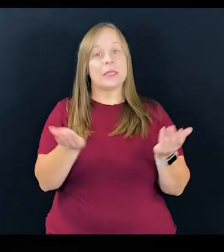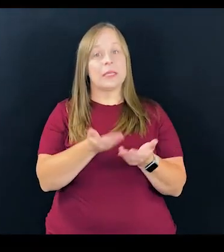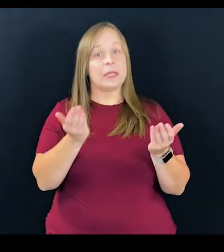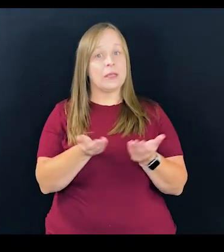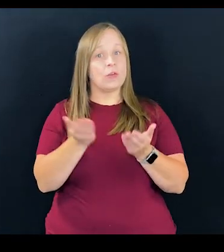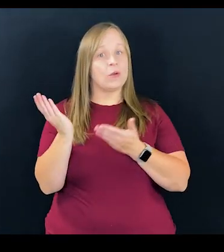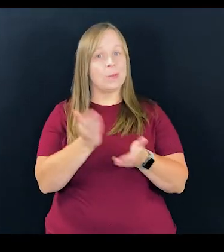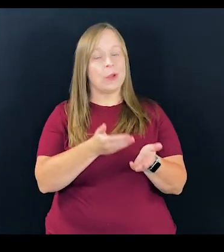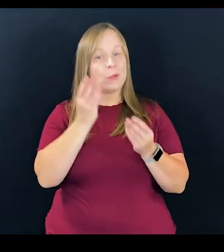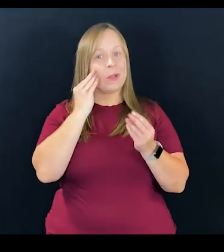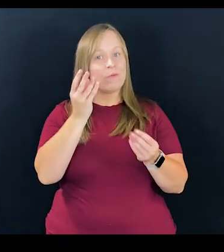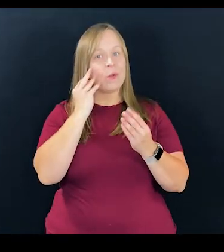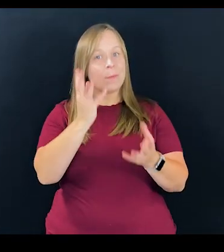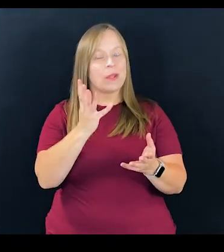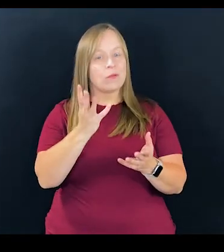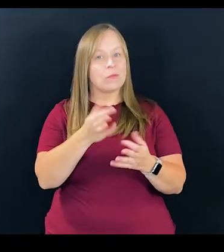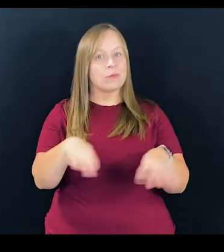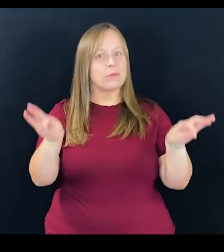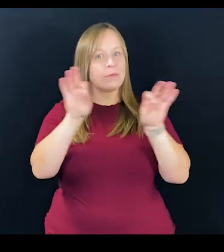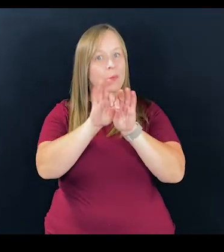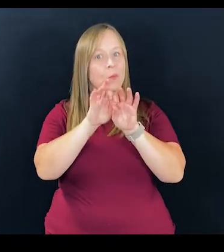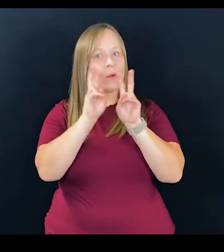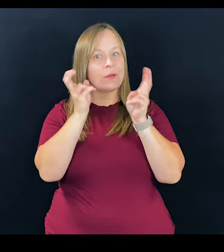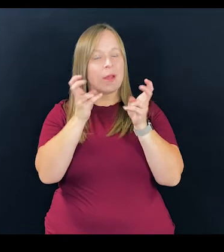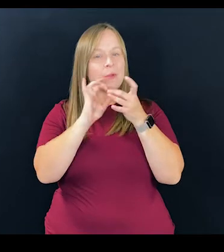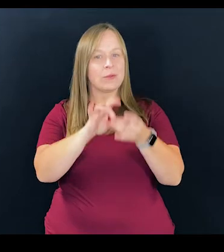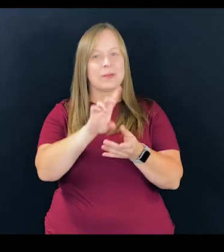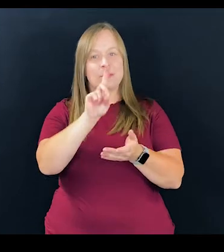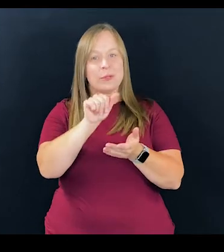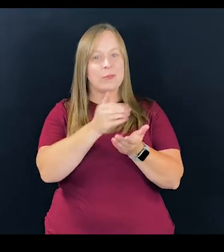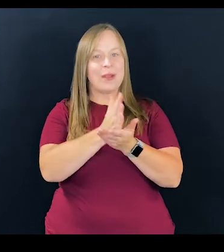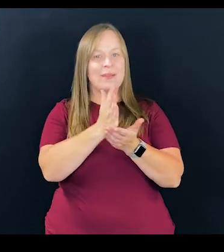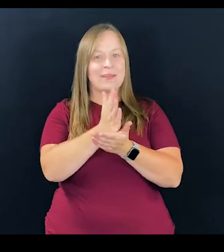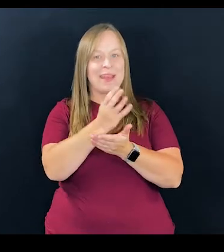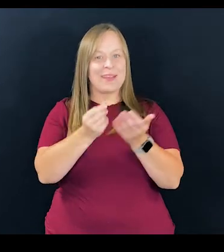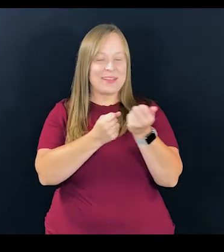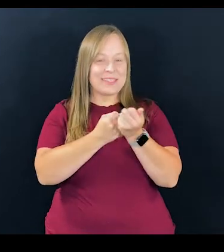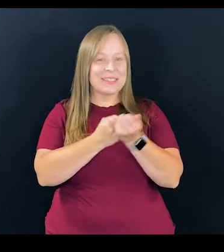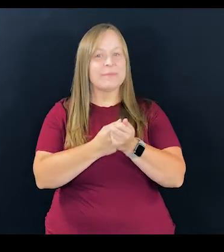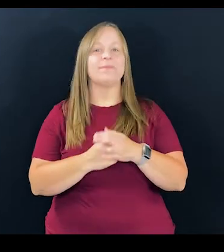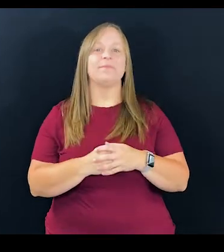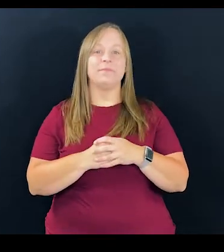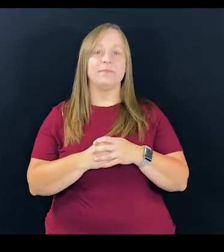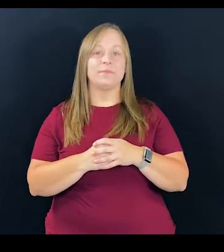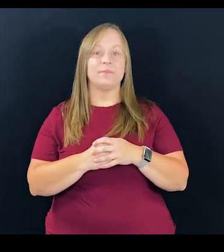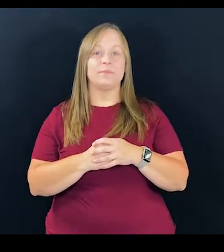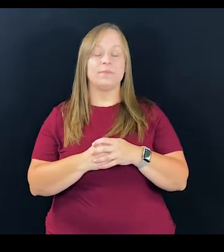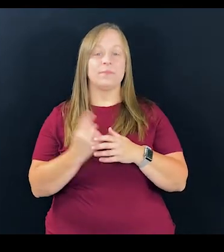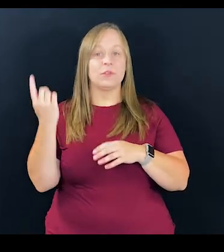We are here to bring you information on the most relevant topics regarding disability rights and advocacy.